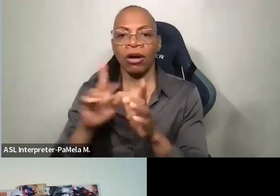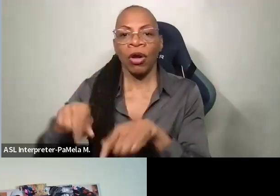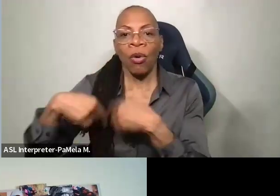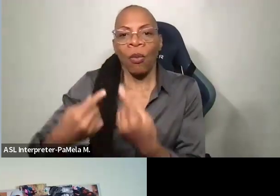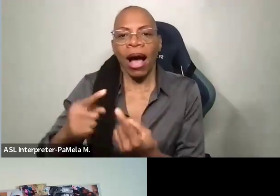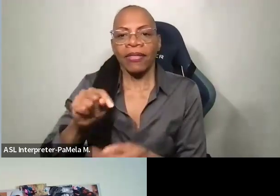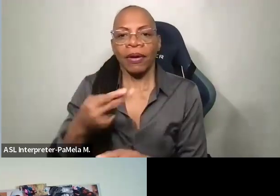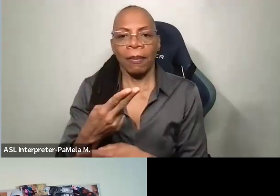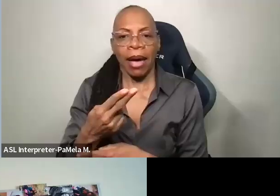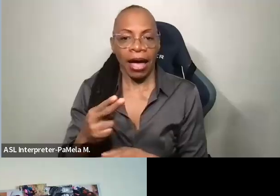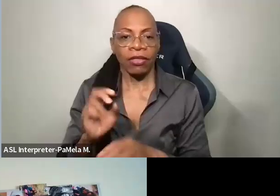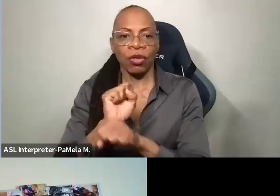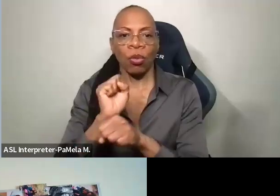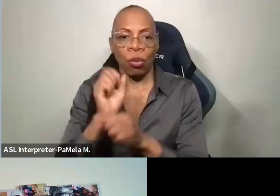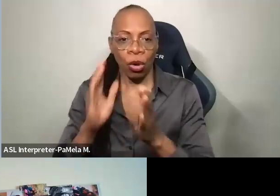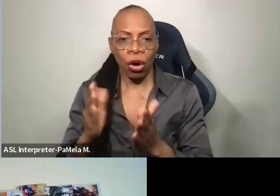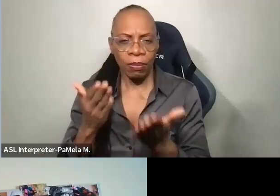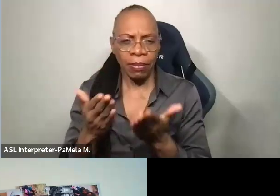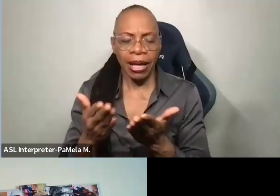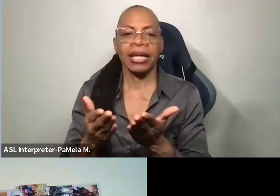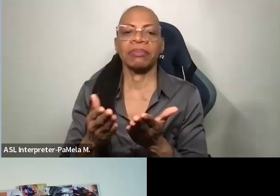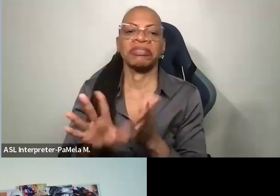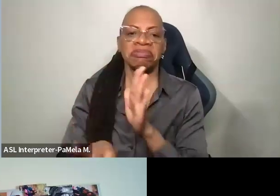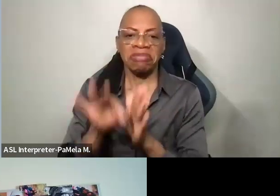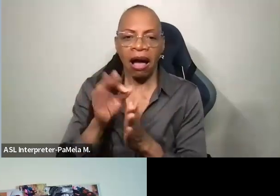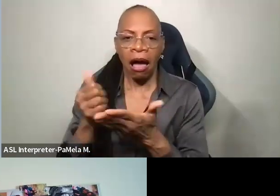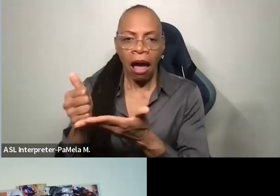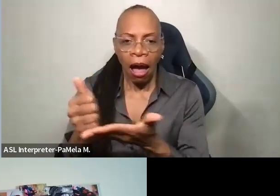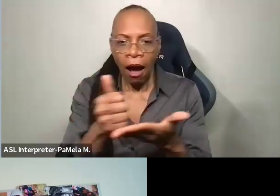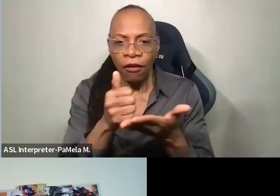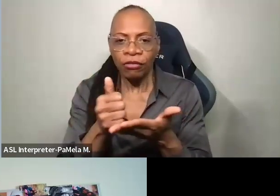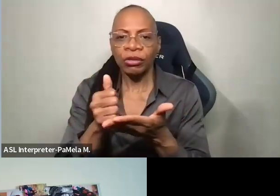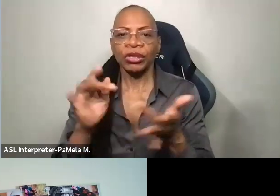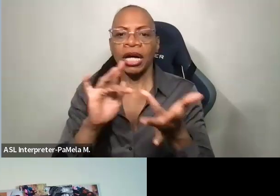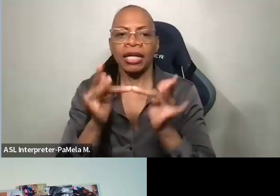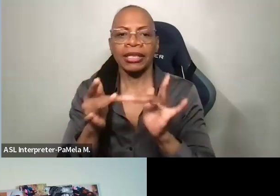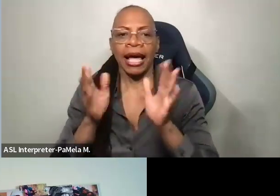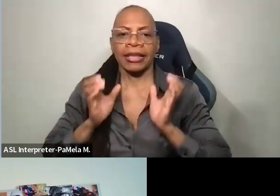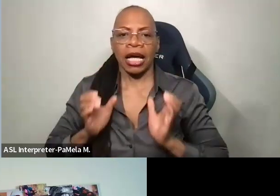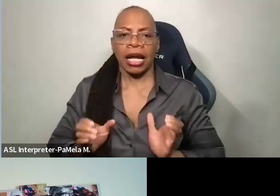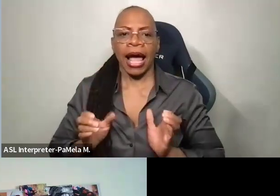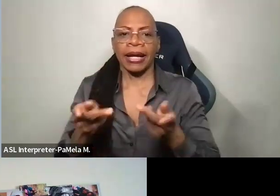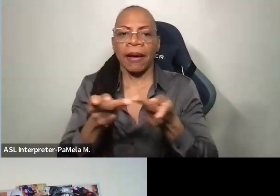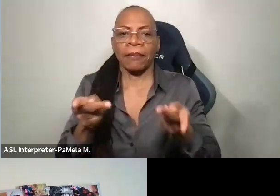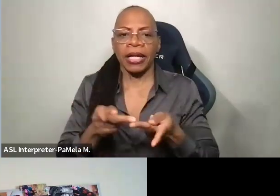because the client lives on the street. So that's the example given in the manual. It also goes on to say,